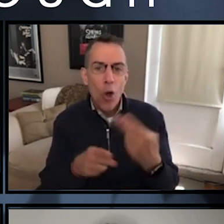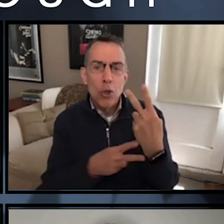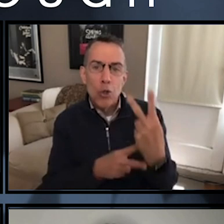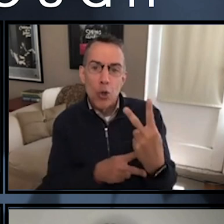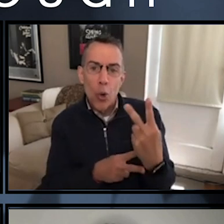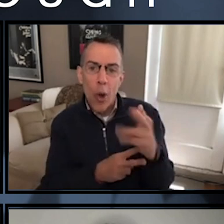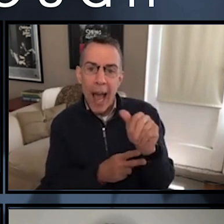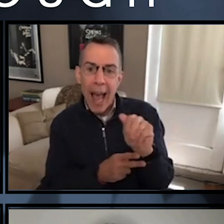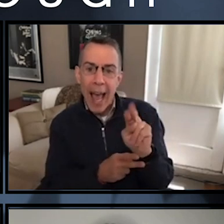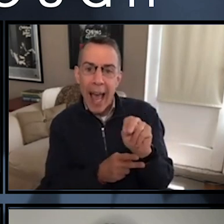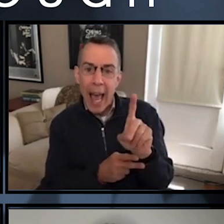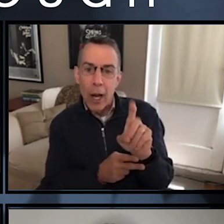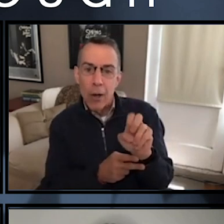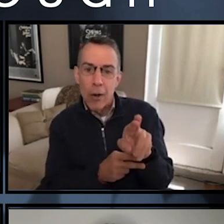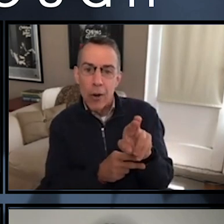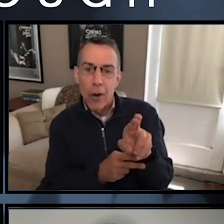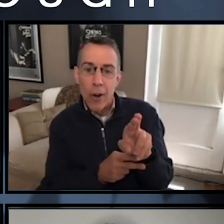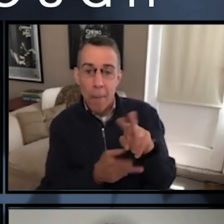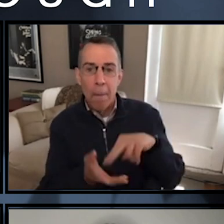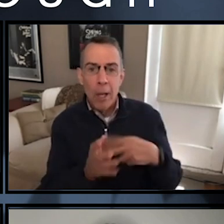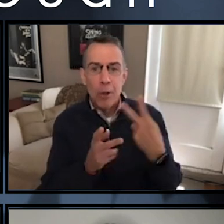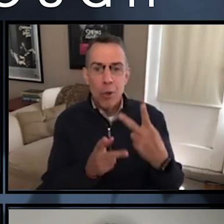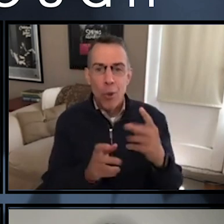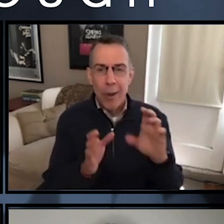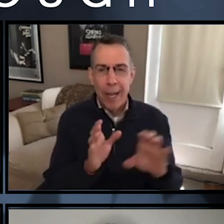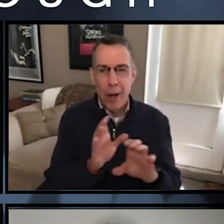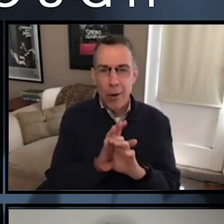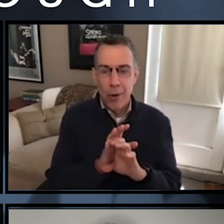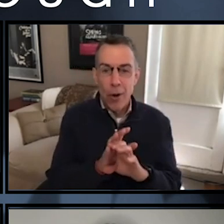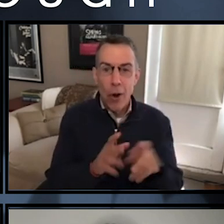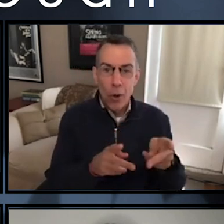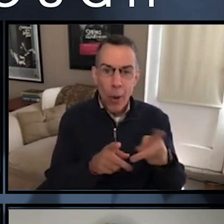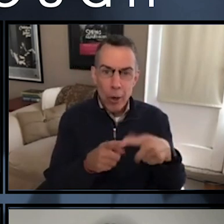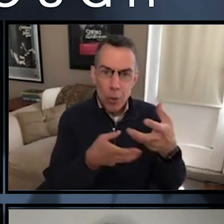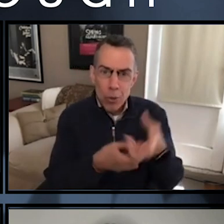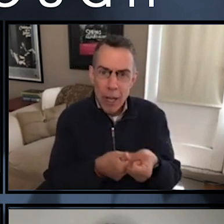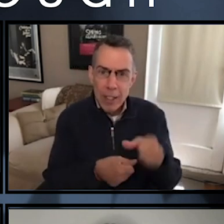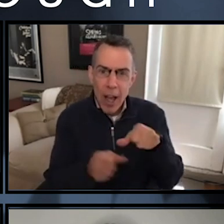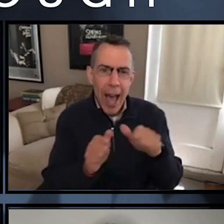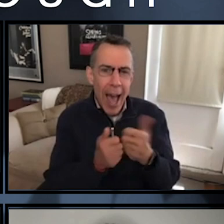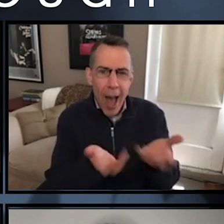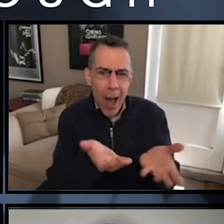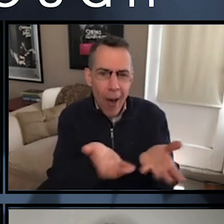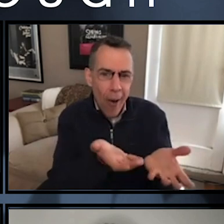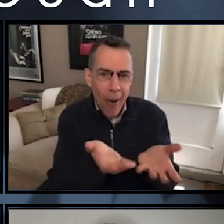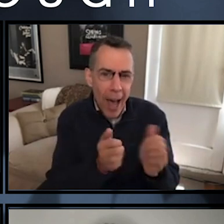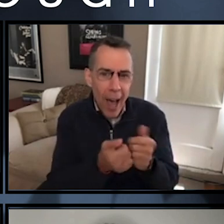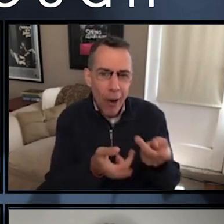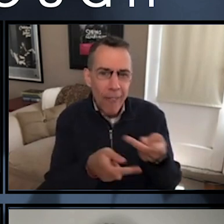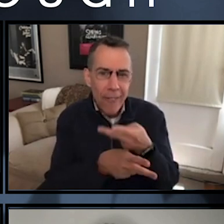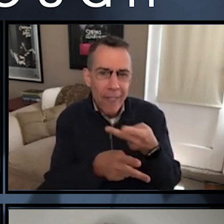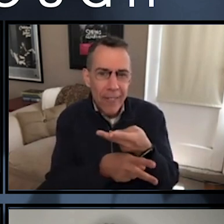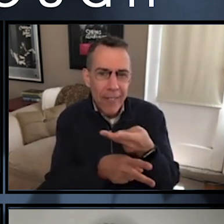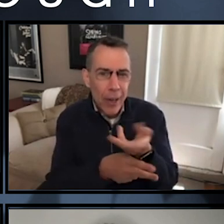you had to, you can just tell that there's a lot of trust and faith in each other. How did you, how'd you figure out how to work with each other, just